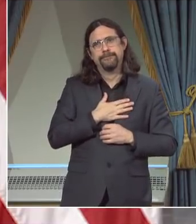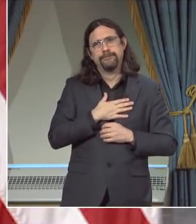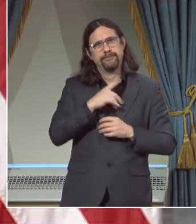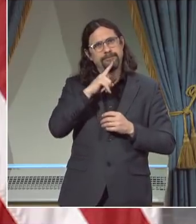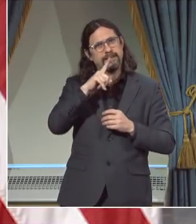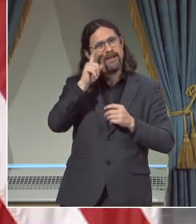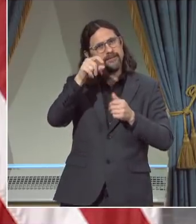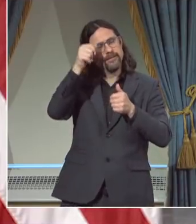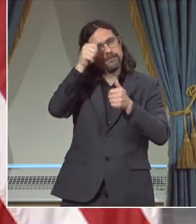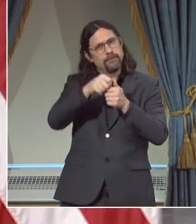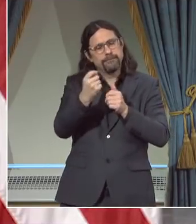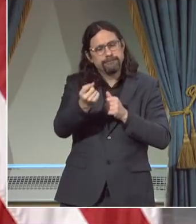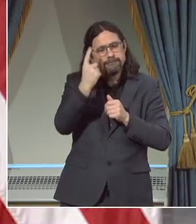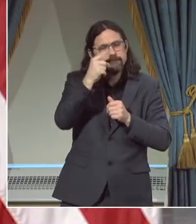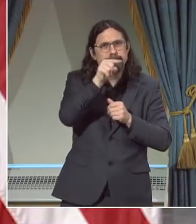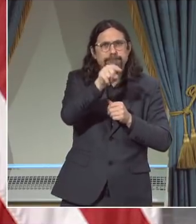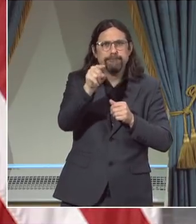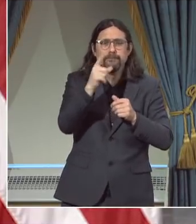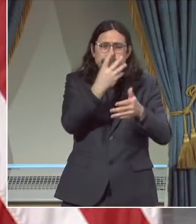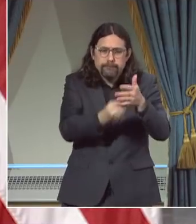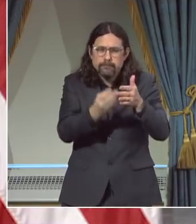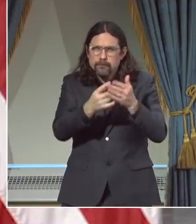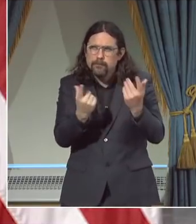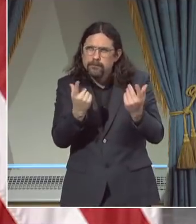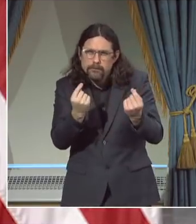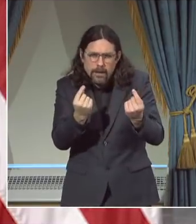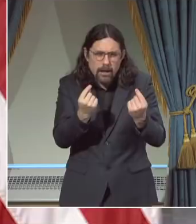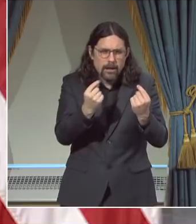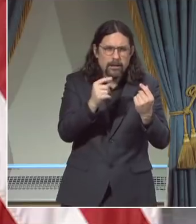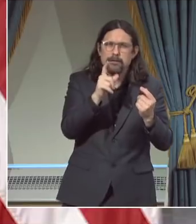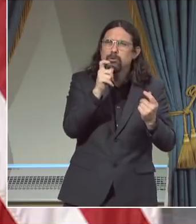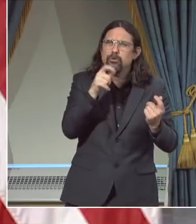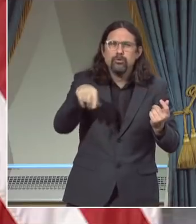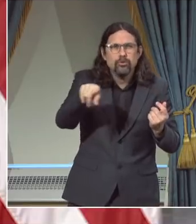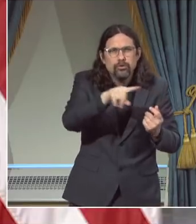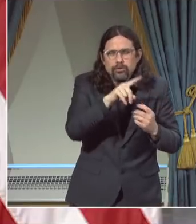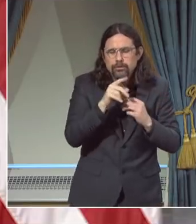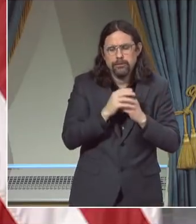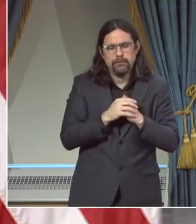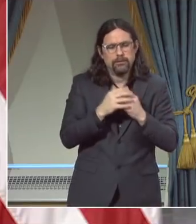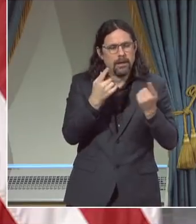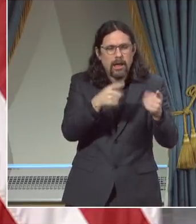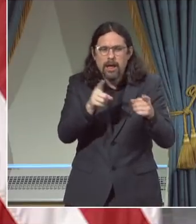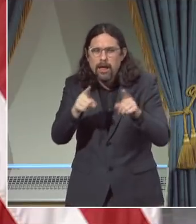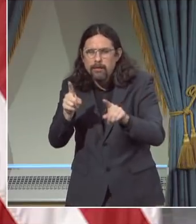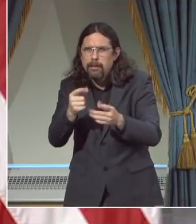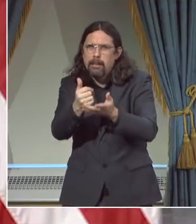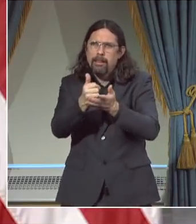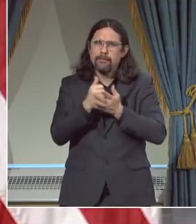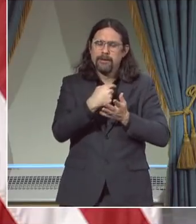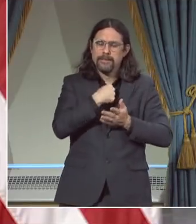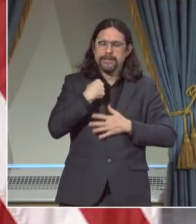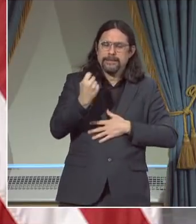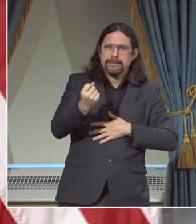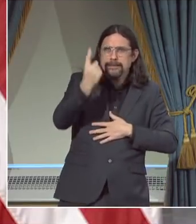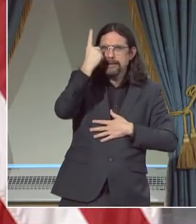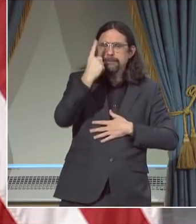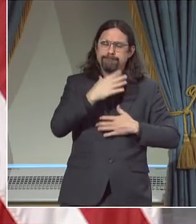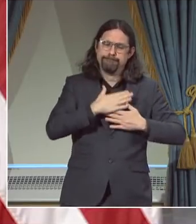UNDERSTAND THE LIVES OF THE PEOPLE WE LOST. SO MANY WERE DEVOTED TO A LLOF US, PROTECTING